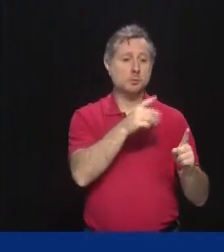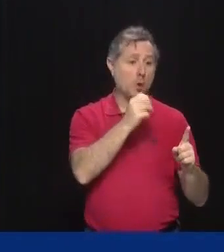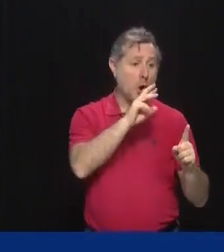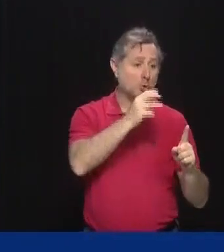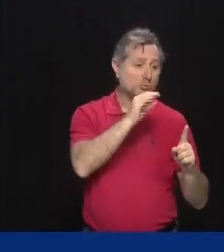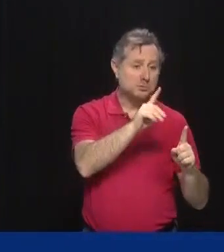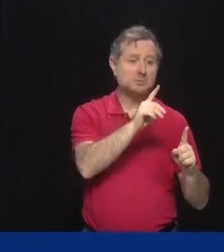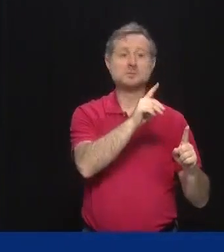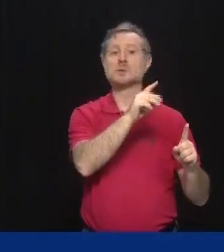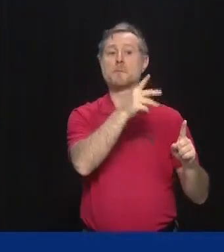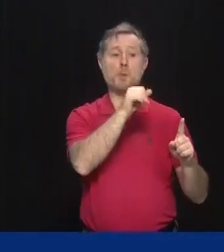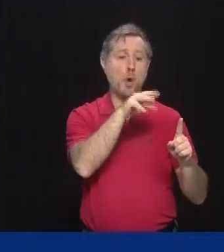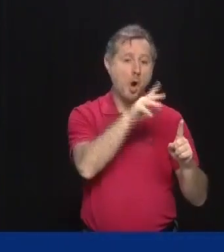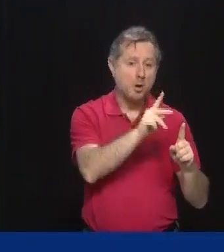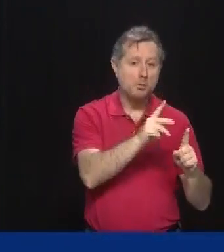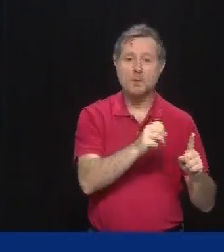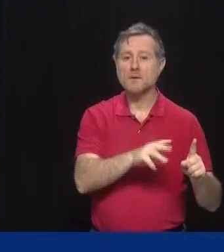THEY'RE LOOKING OVER WHETHER TO REHABILITATE THE FACILITY OR NEW.